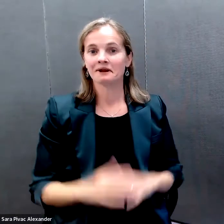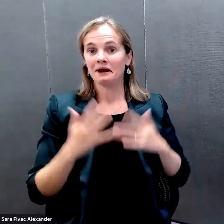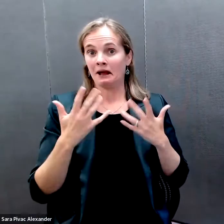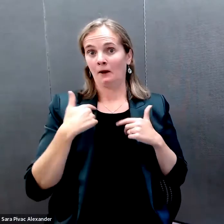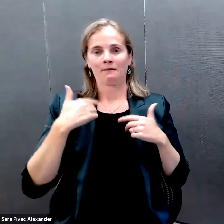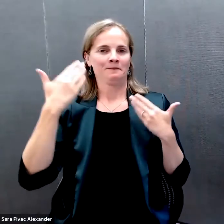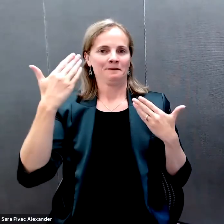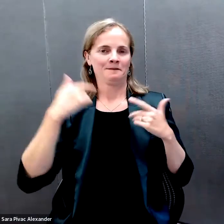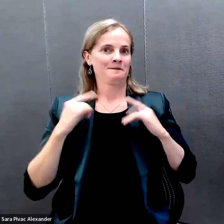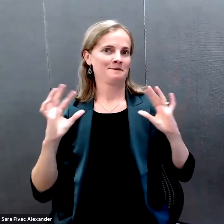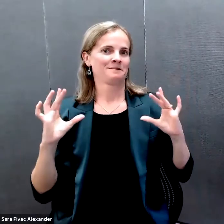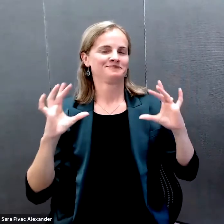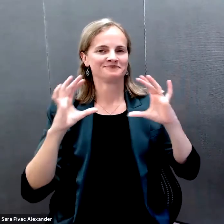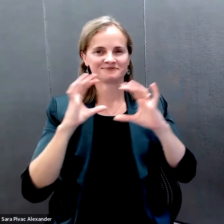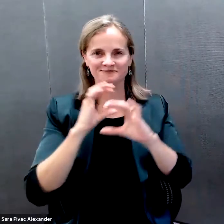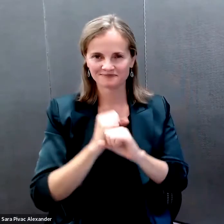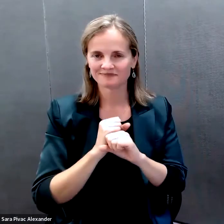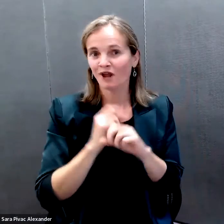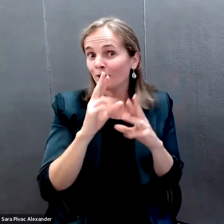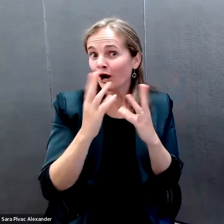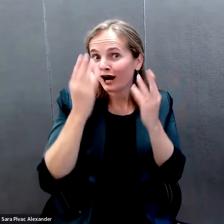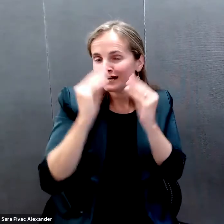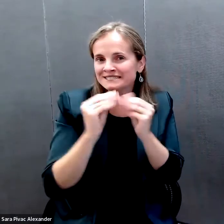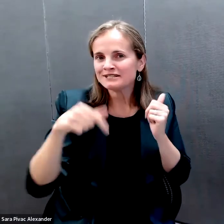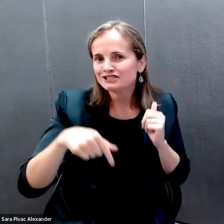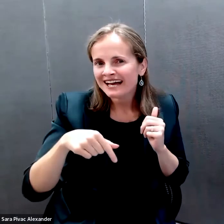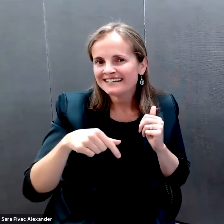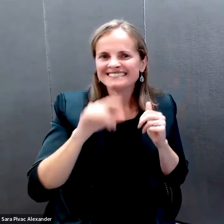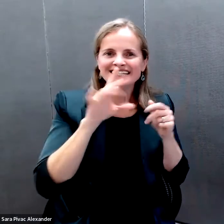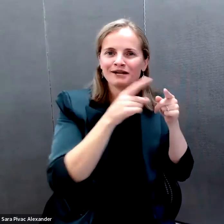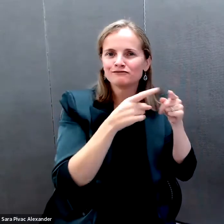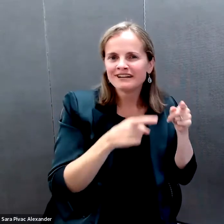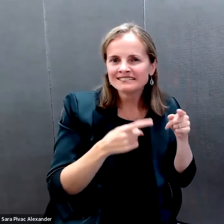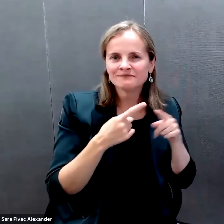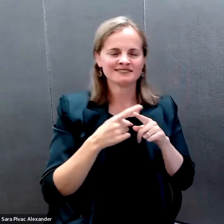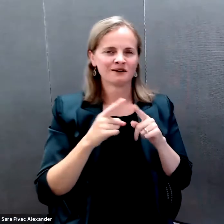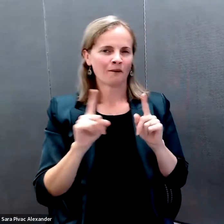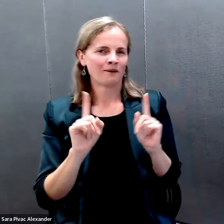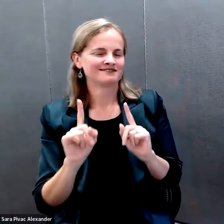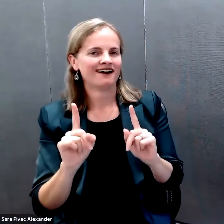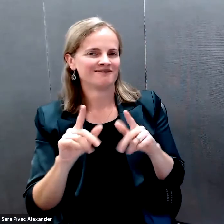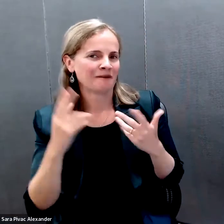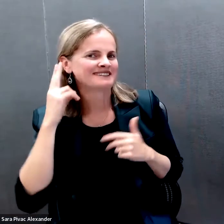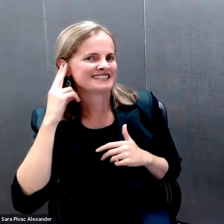present that will become less of an issue for us but now I think it's time to wrap up I hope you've learned something today maybe a few signs